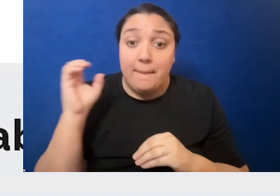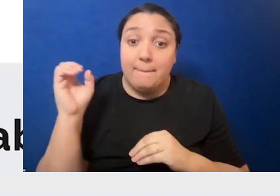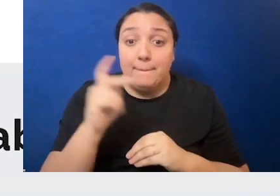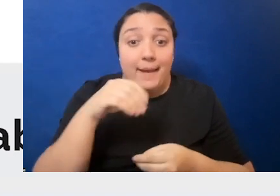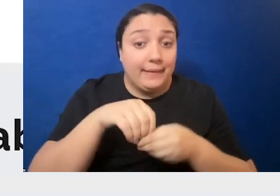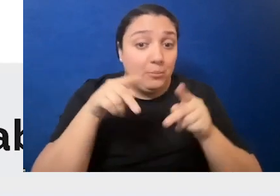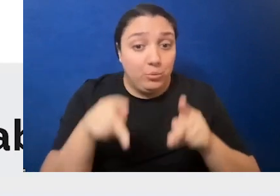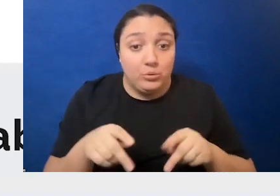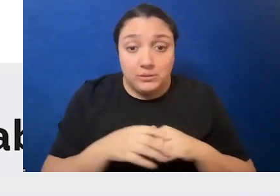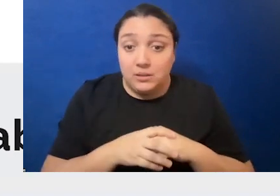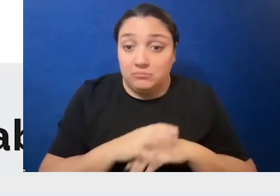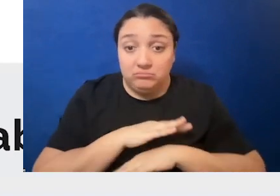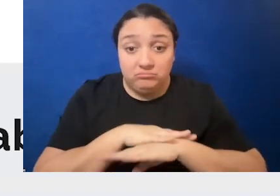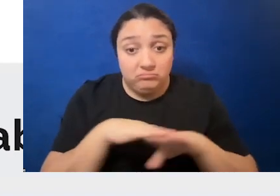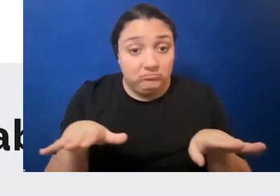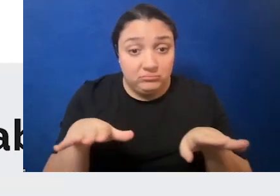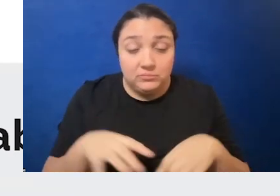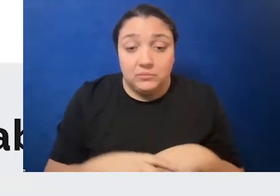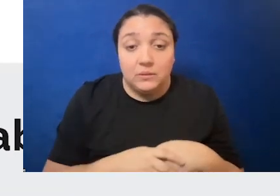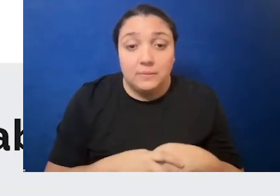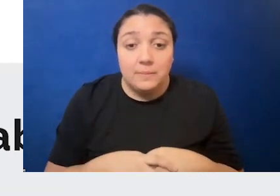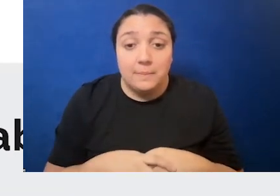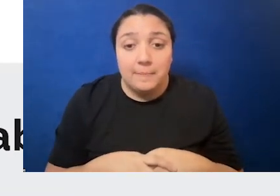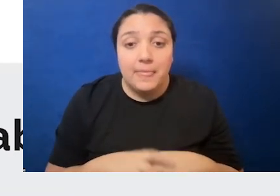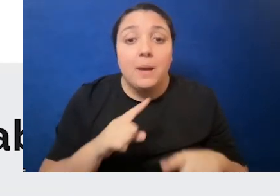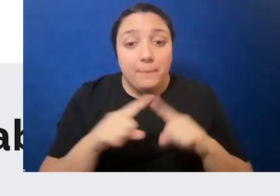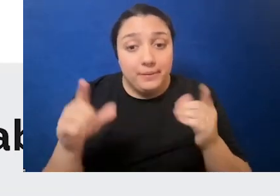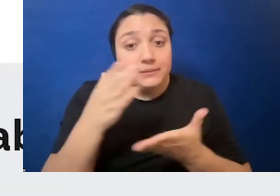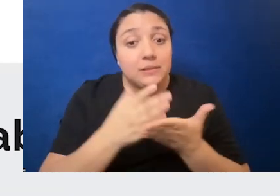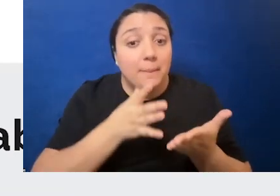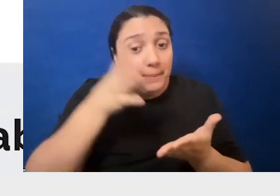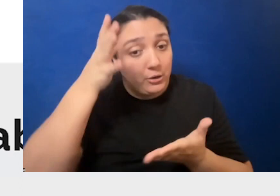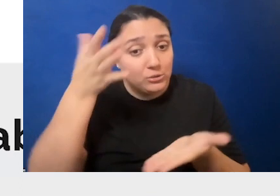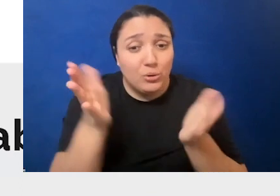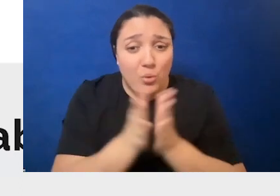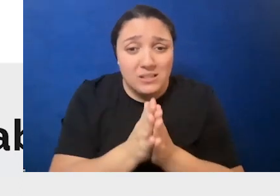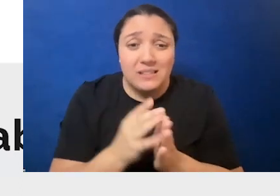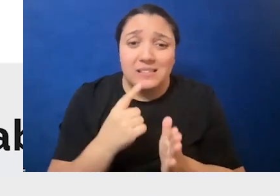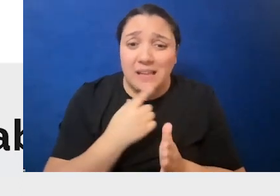WE ARE BACK IN PERSON, WE ARE BACK IN BUSINESS AS WE HAVE DONE THINGS. BUT WE HAVE PARENTS THAT ARE